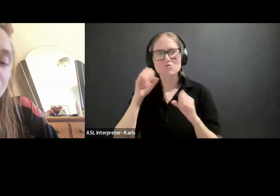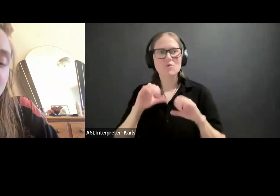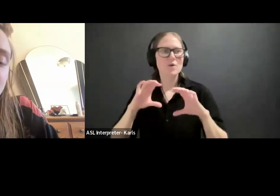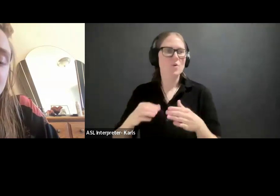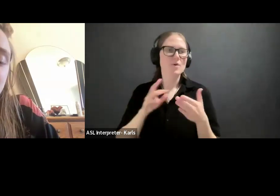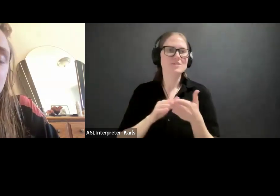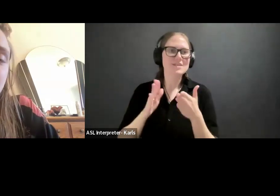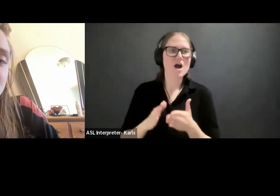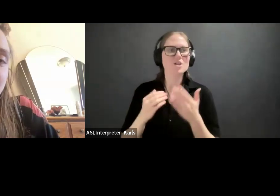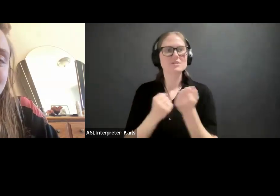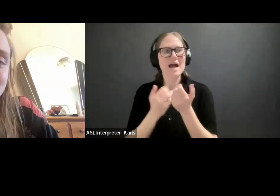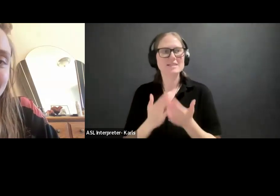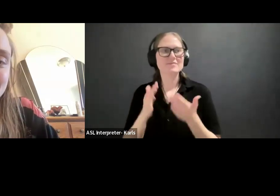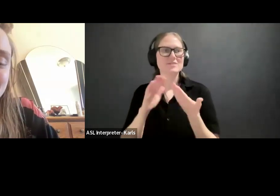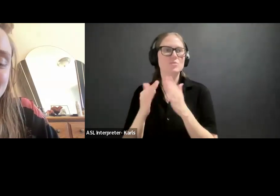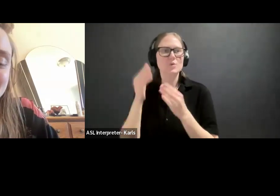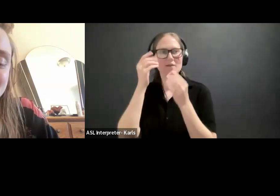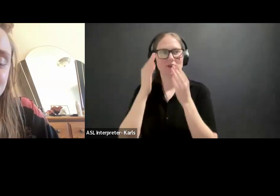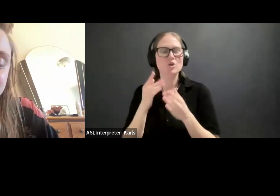for two days of panels and conversations.